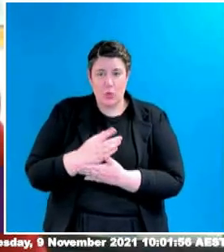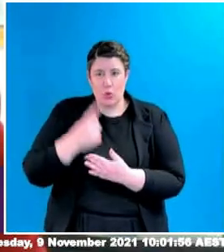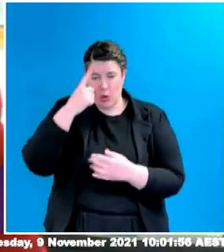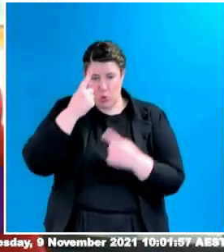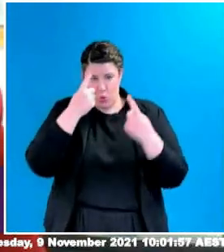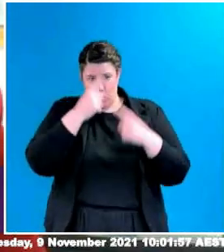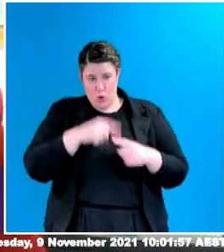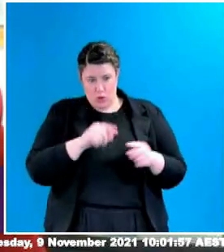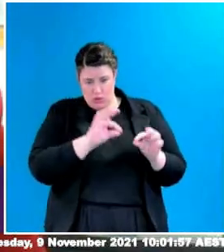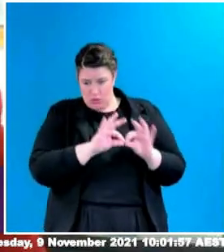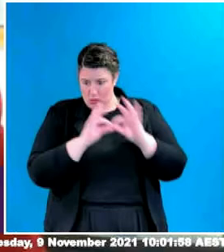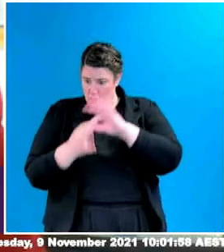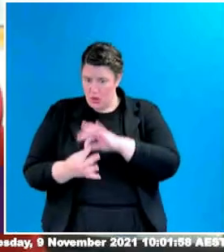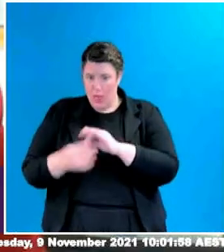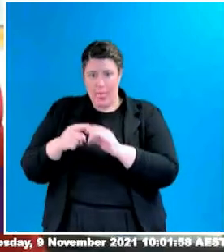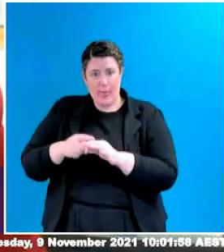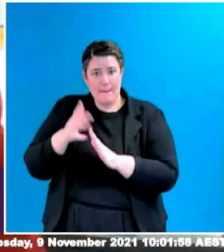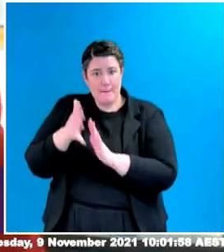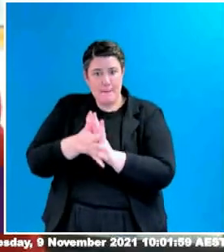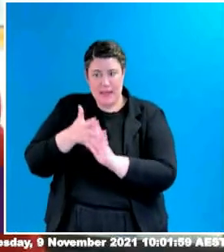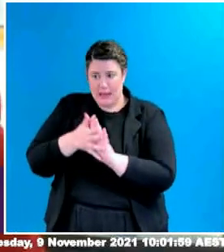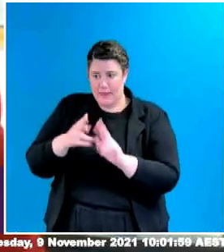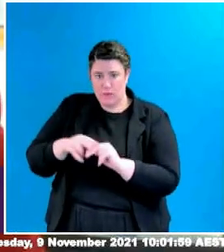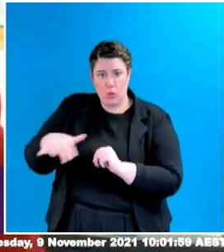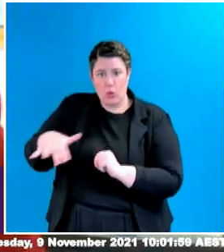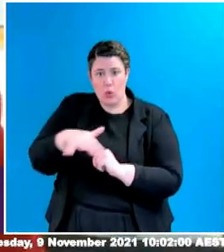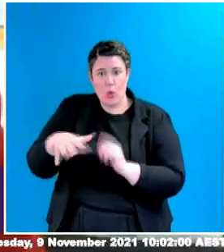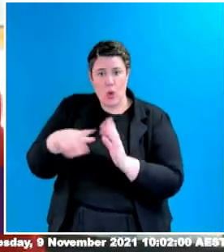right for the purpose of the ACT and the ACT Act.